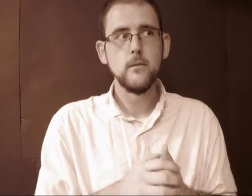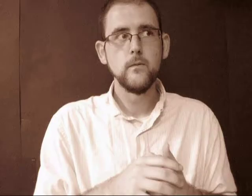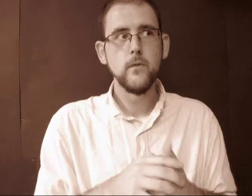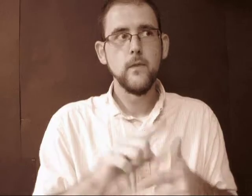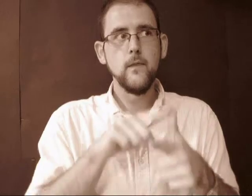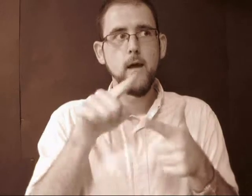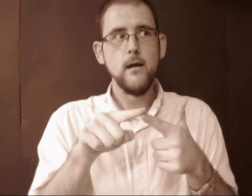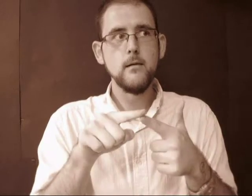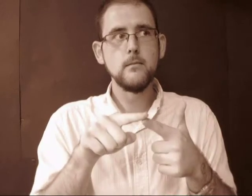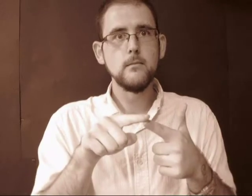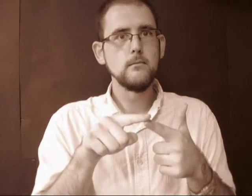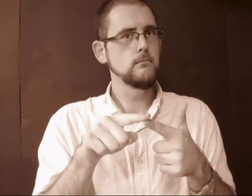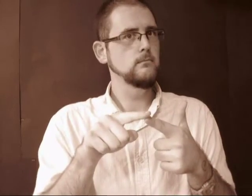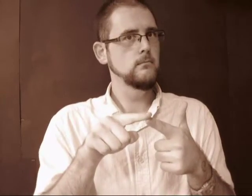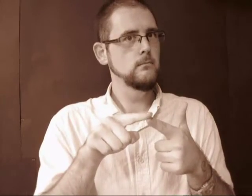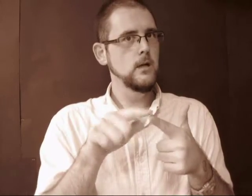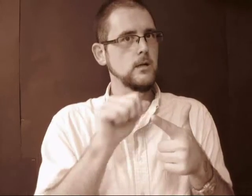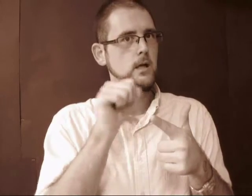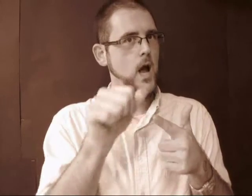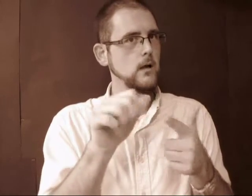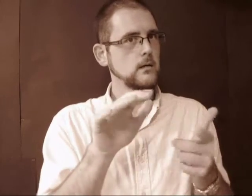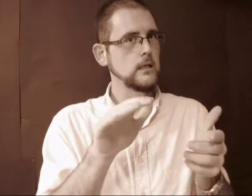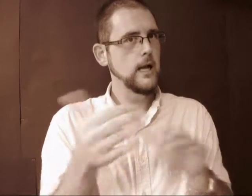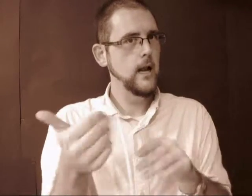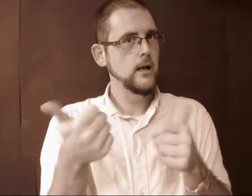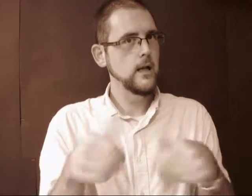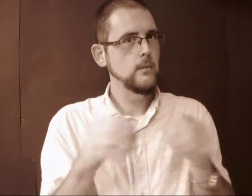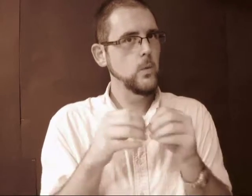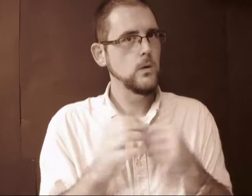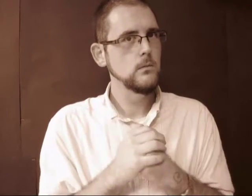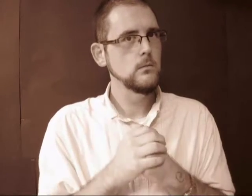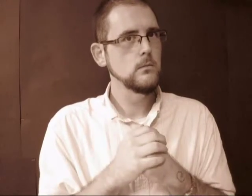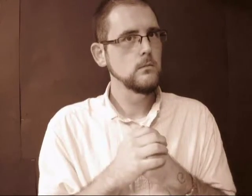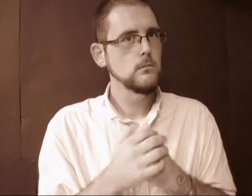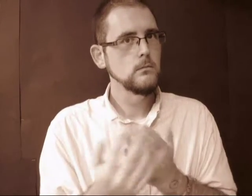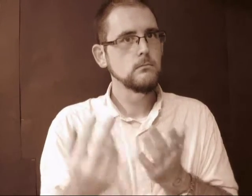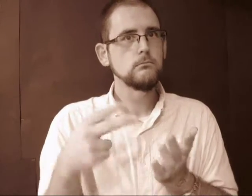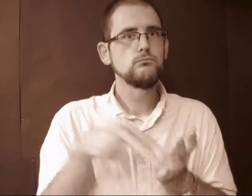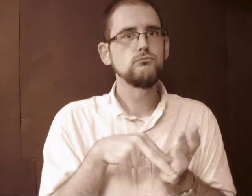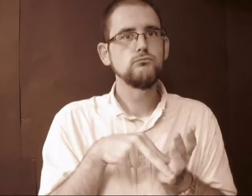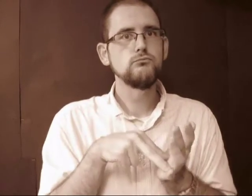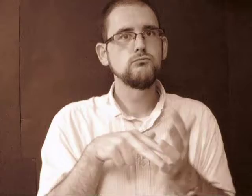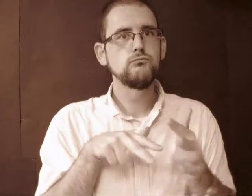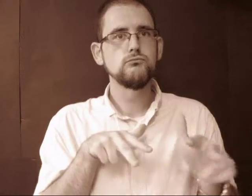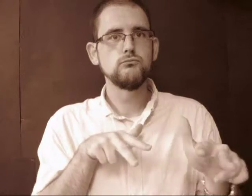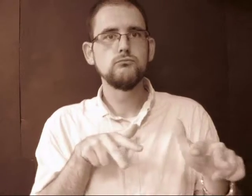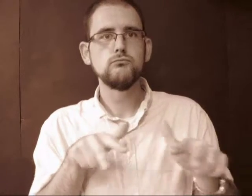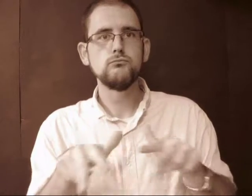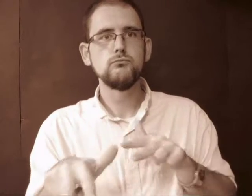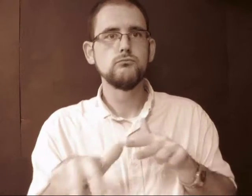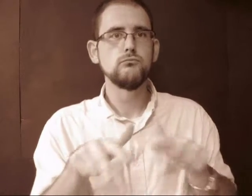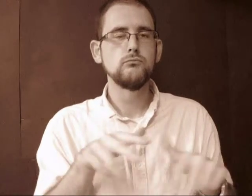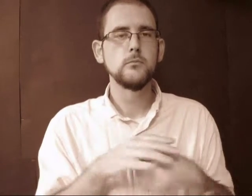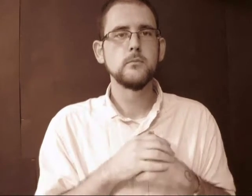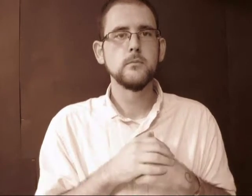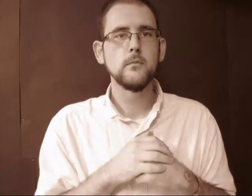And then ... They weren't dead any more. They got up and started walking.